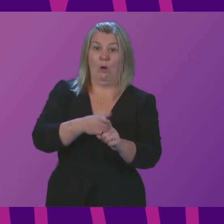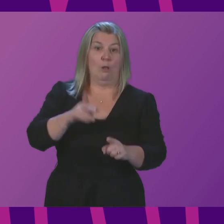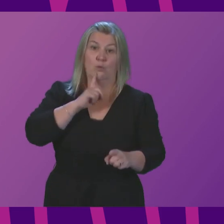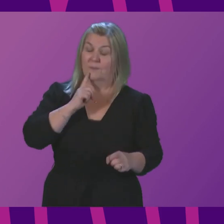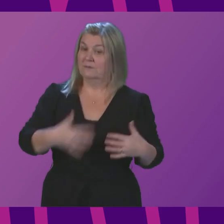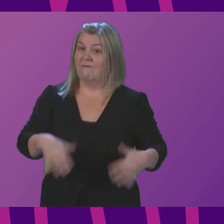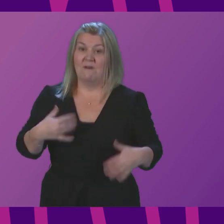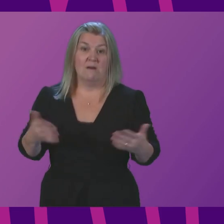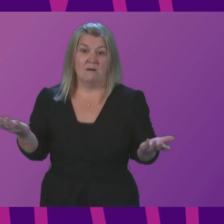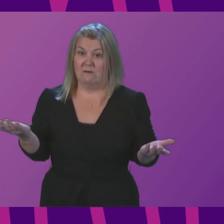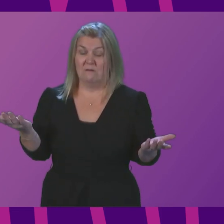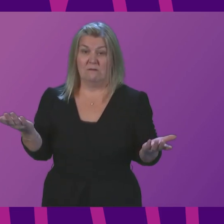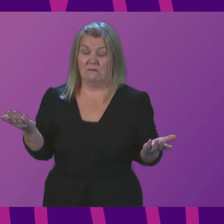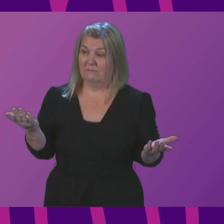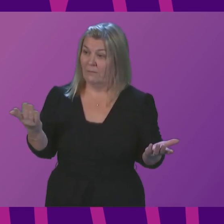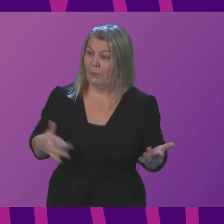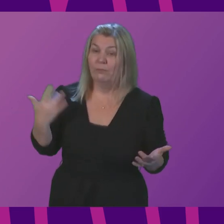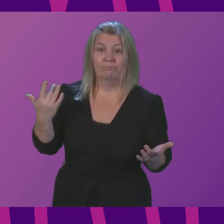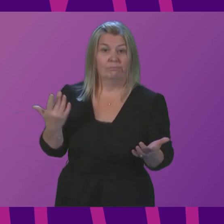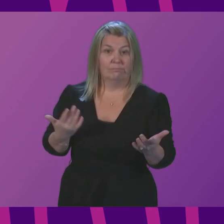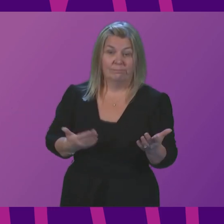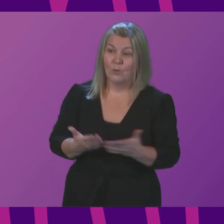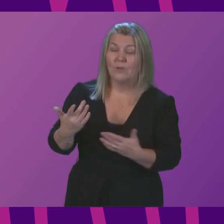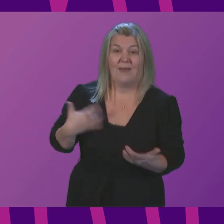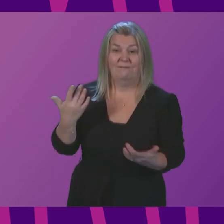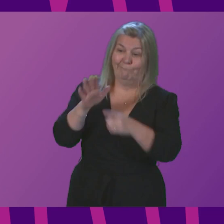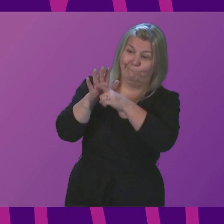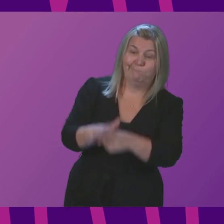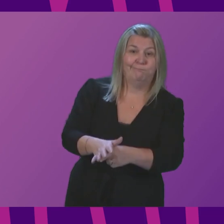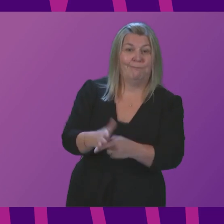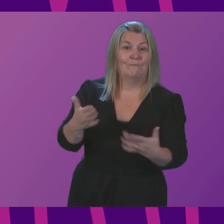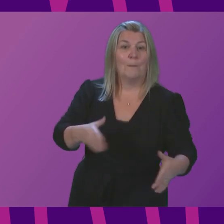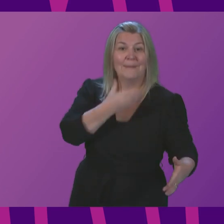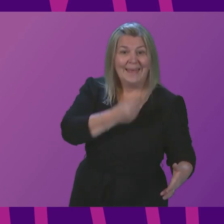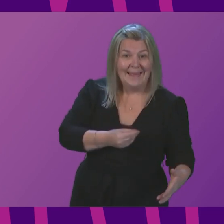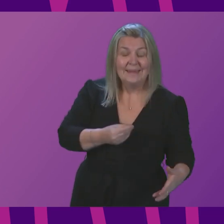misogyny in some way, shape or form at some point in their lives. Unfortunately, too many